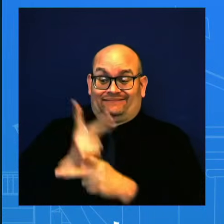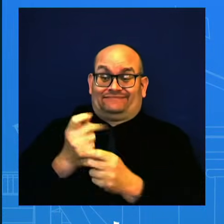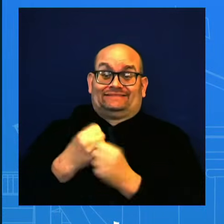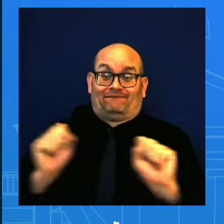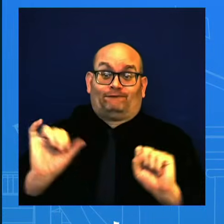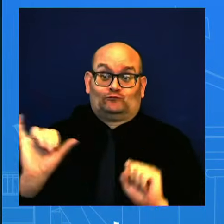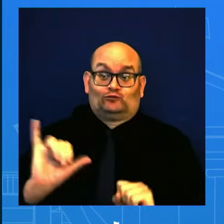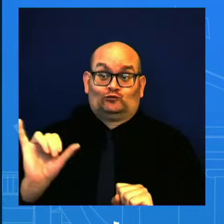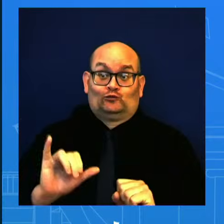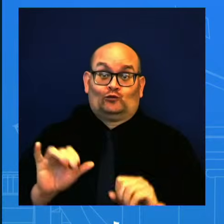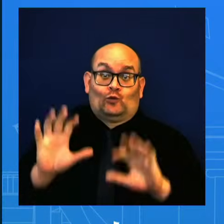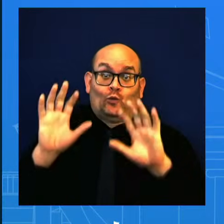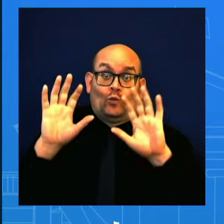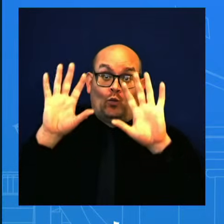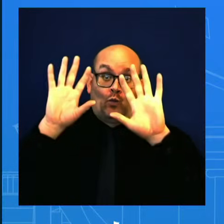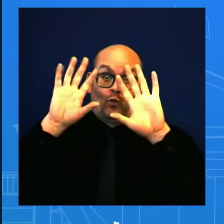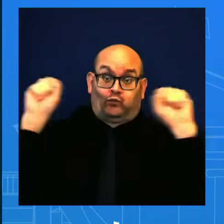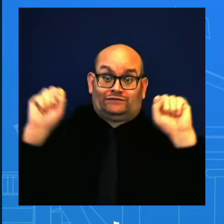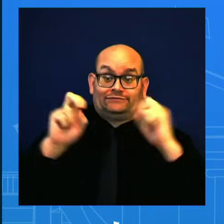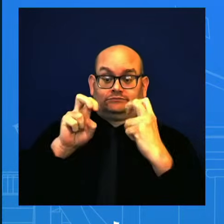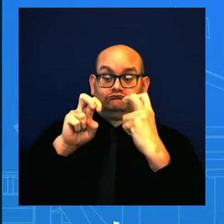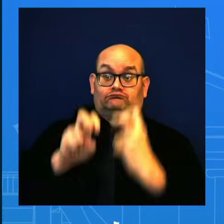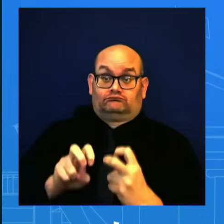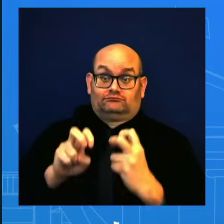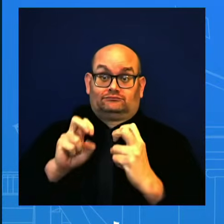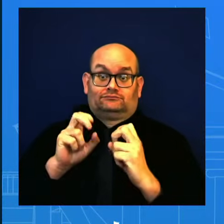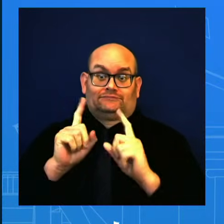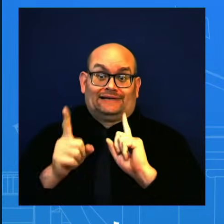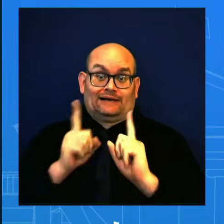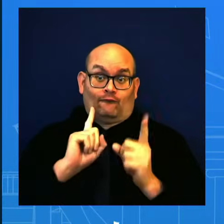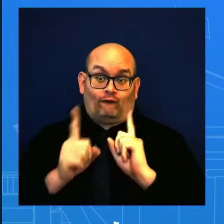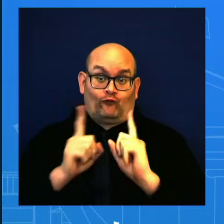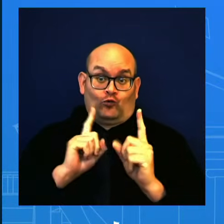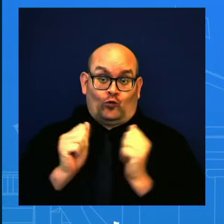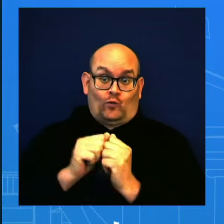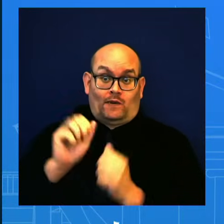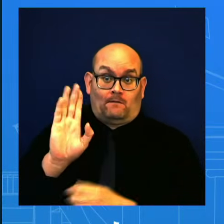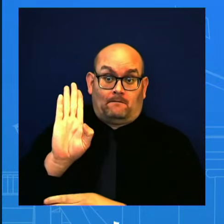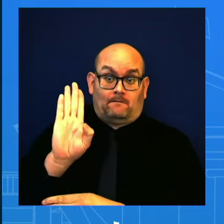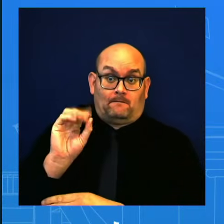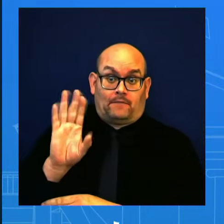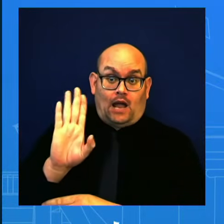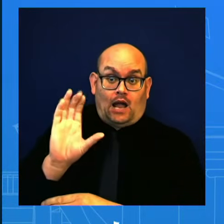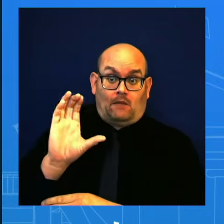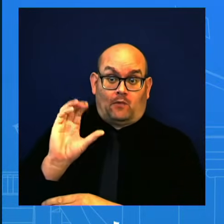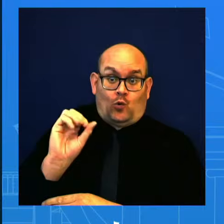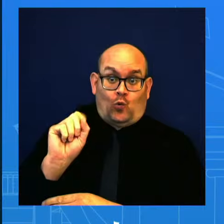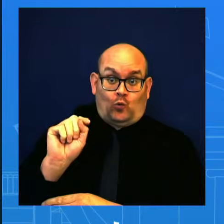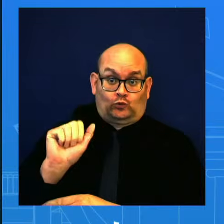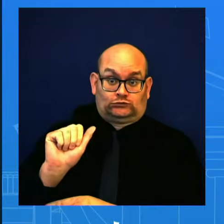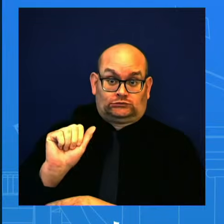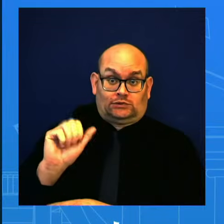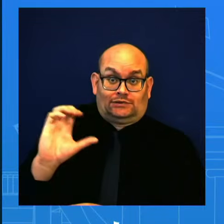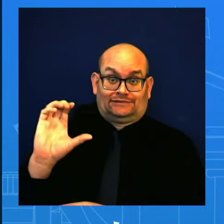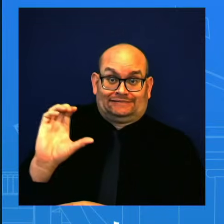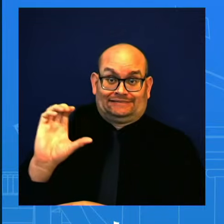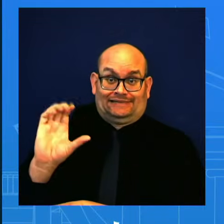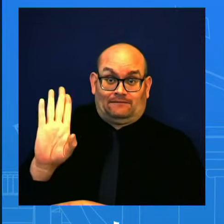I -- I can't pinpoint where exactly he was -- if he was here or the Residence. But he definitely heard from the vice president first.